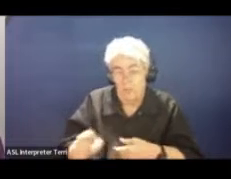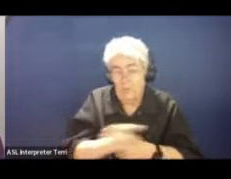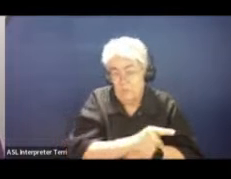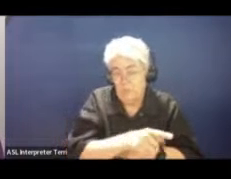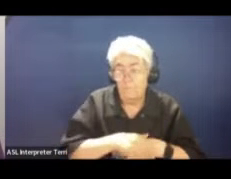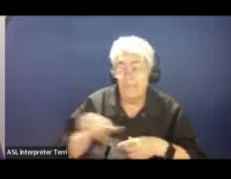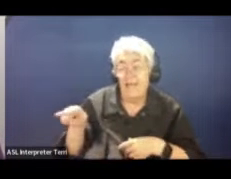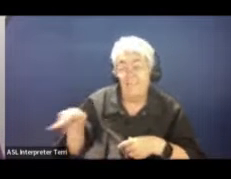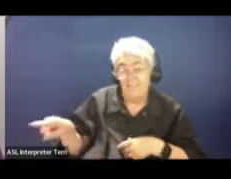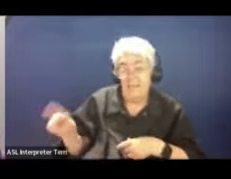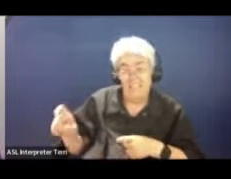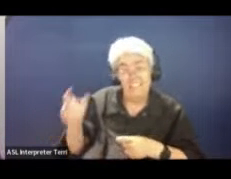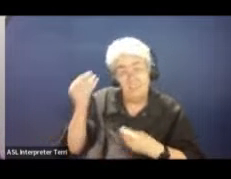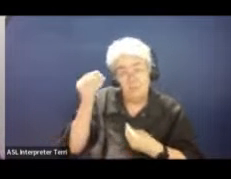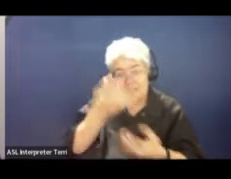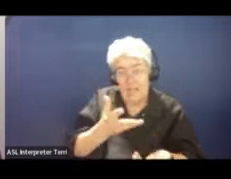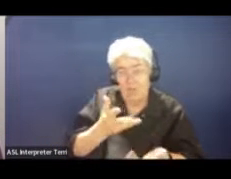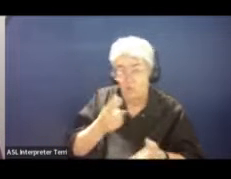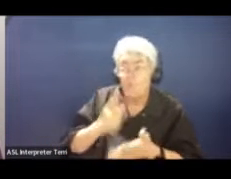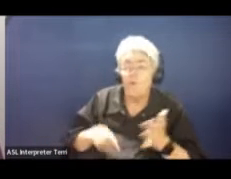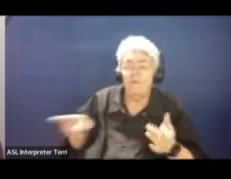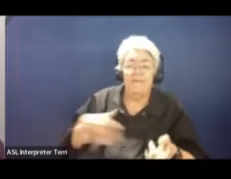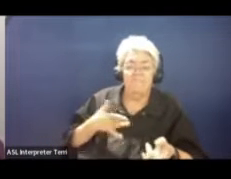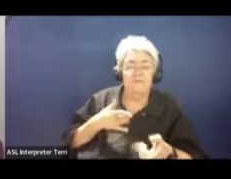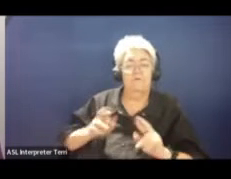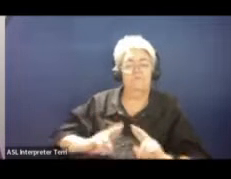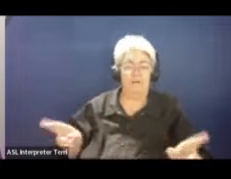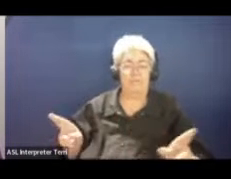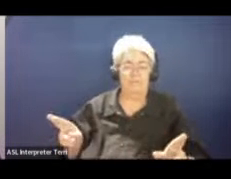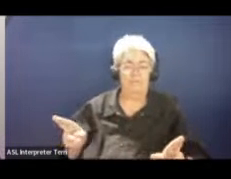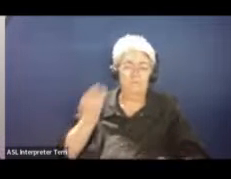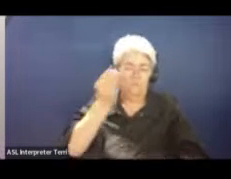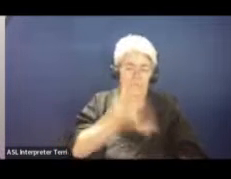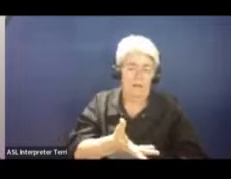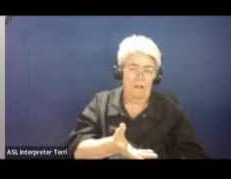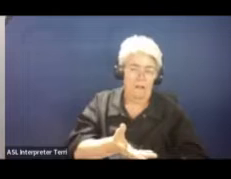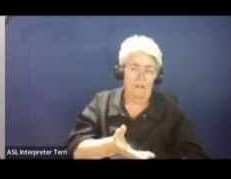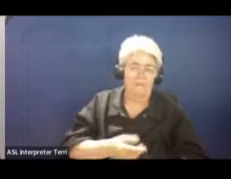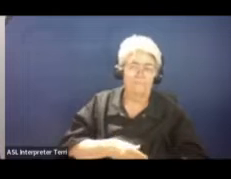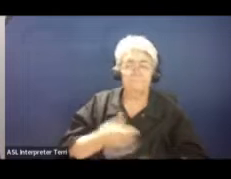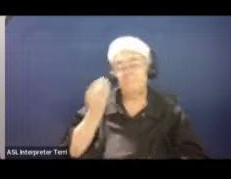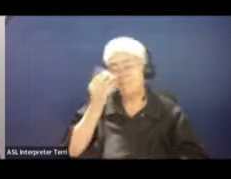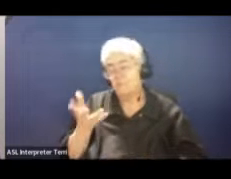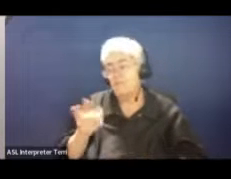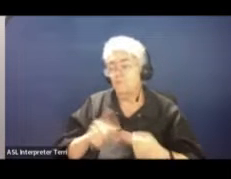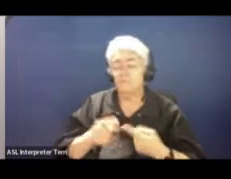share the information that they're comfortable with. Information can be you know, what was the injury? I was hit